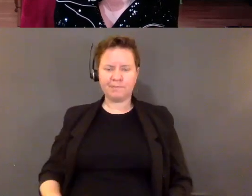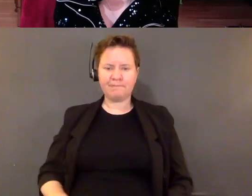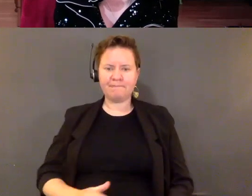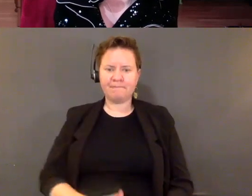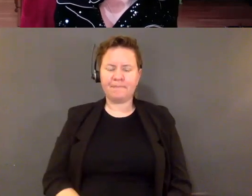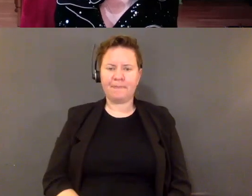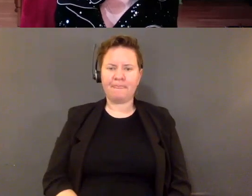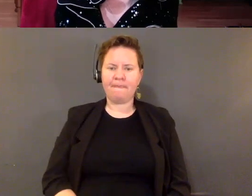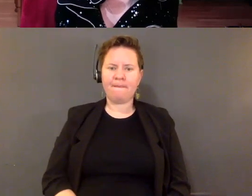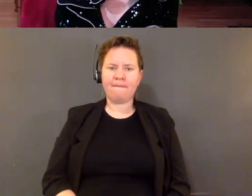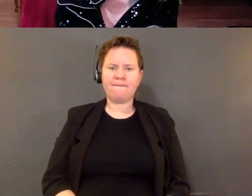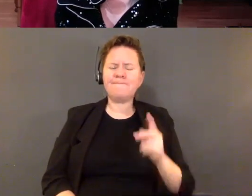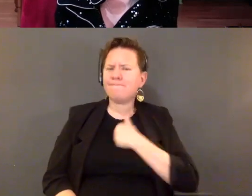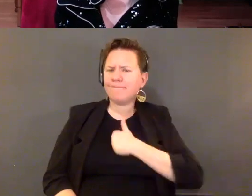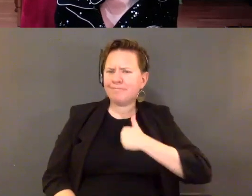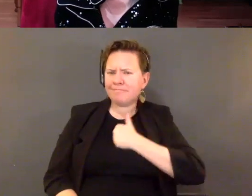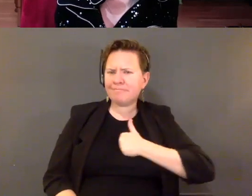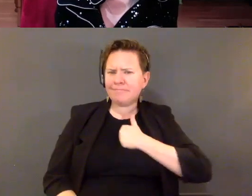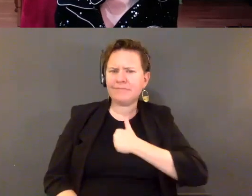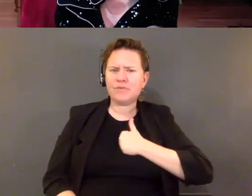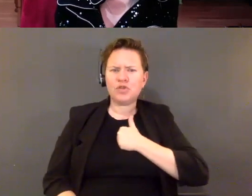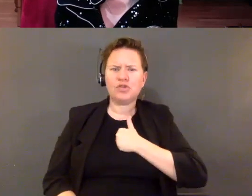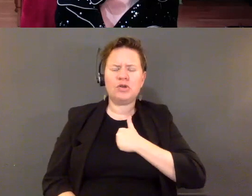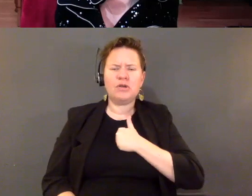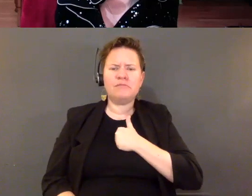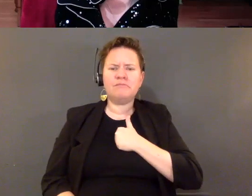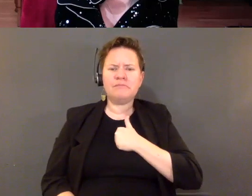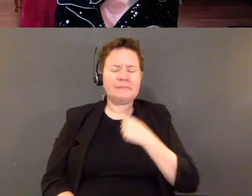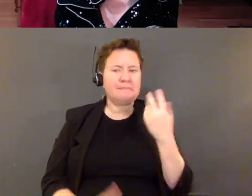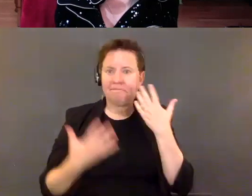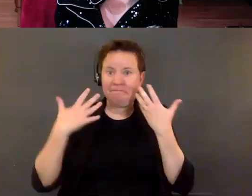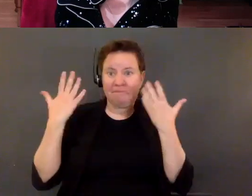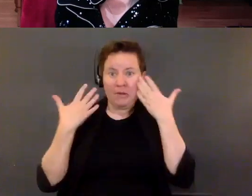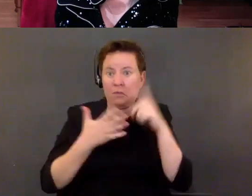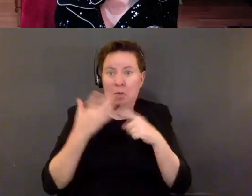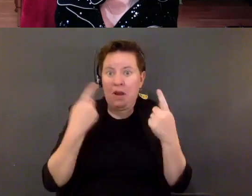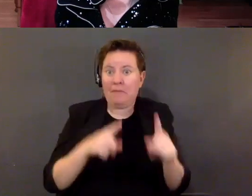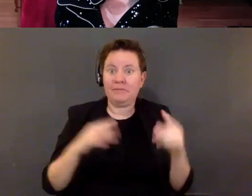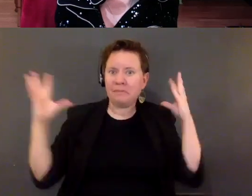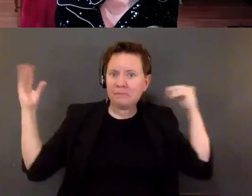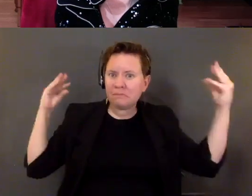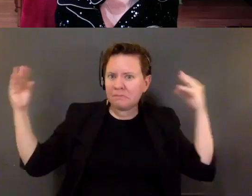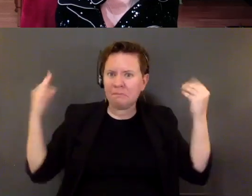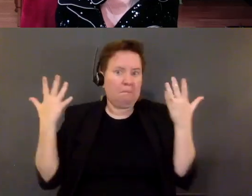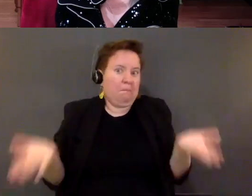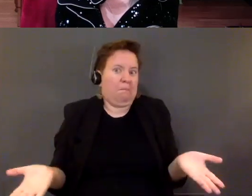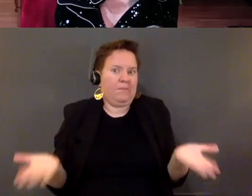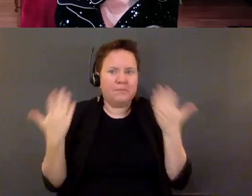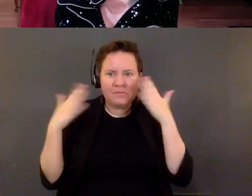okay i'm sorry about that i think it's stopped i'm not sure what that was okay so please join me in